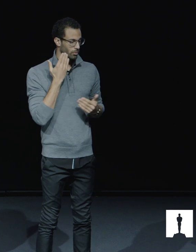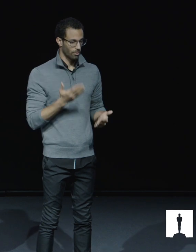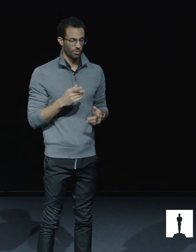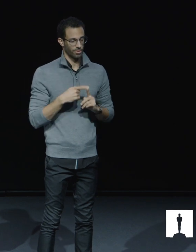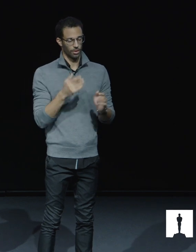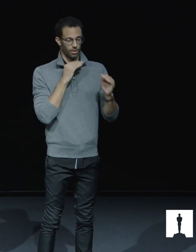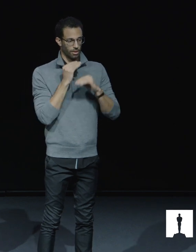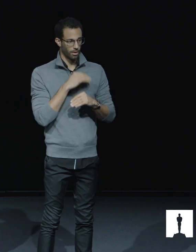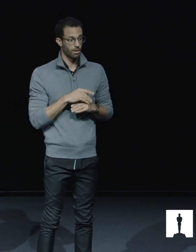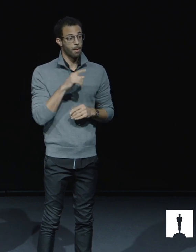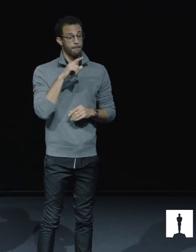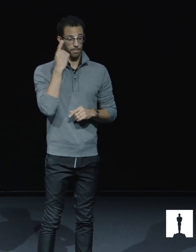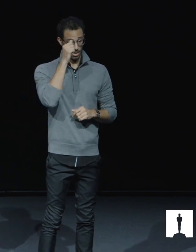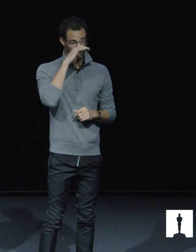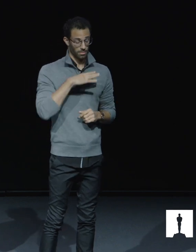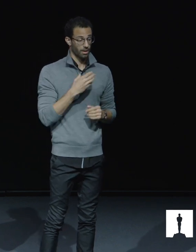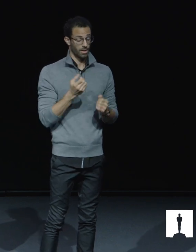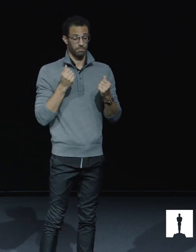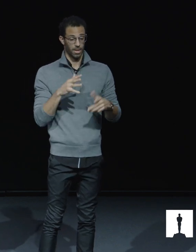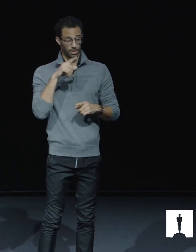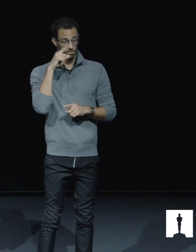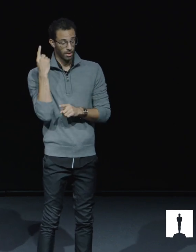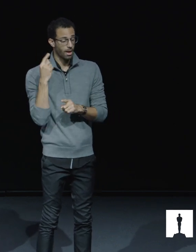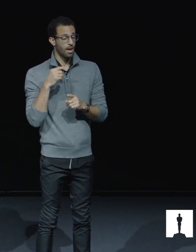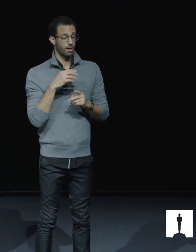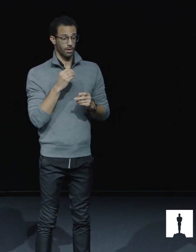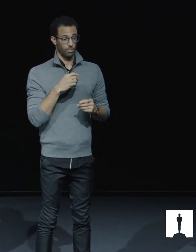not only Blacks, many, many others, including white children–– can call them on this